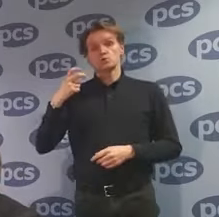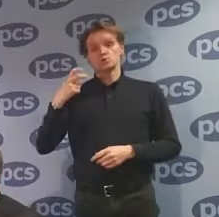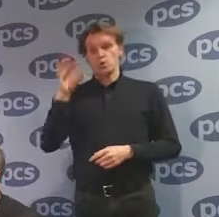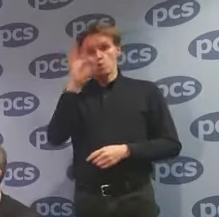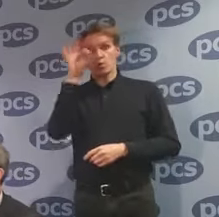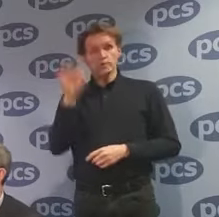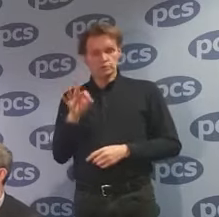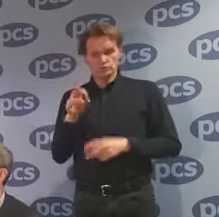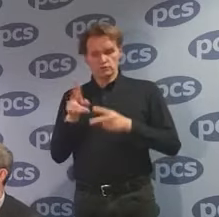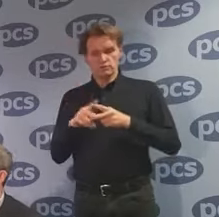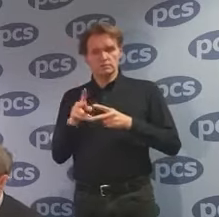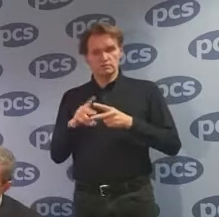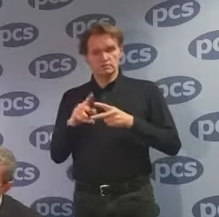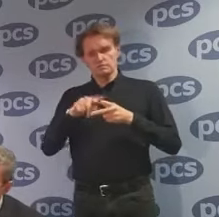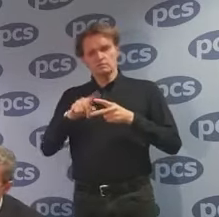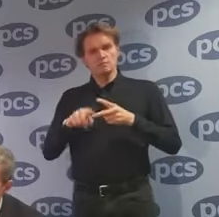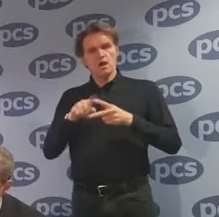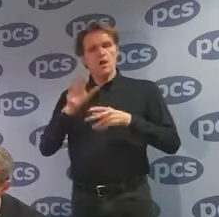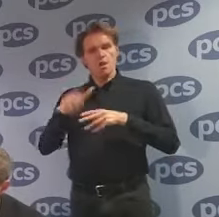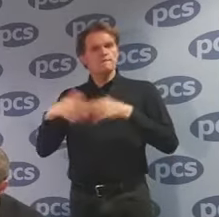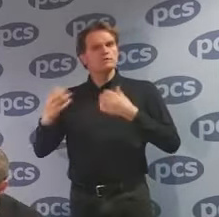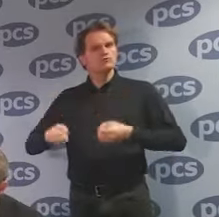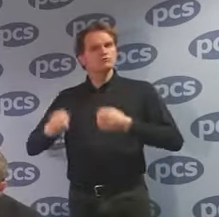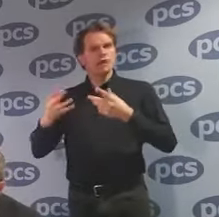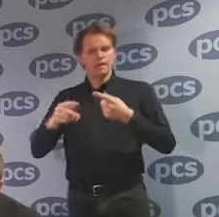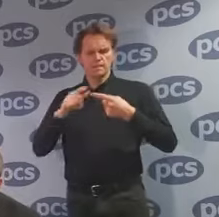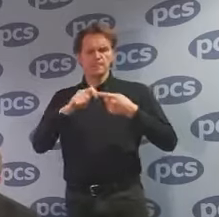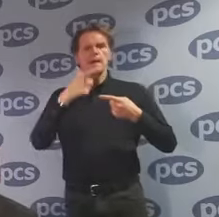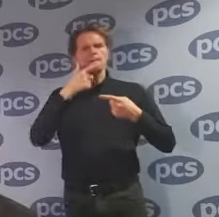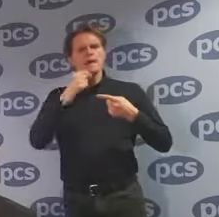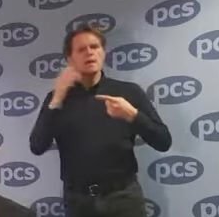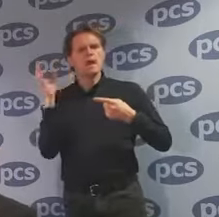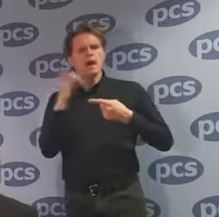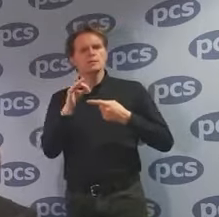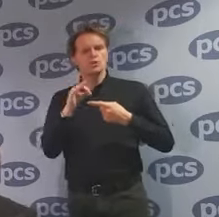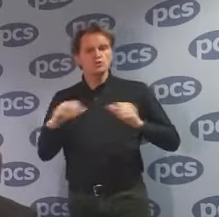together - John asks do you agree that the government's protracted Brexit